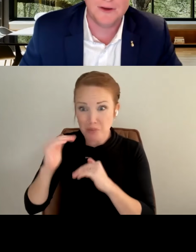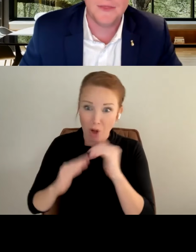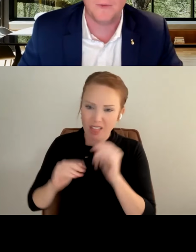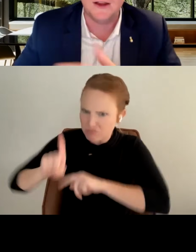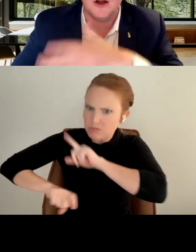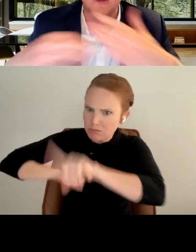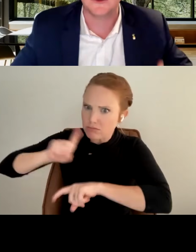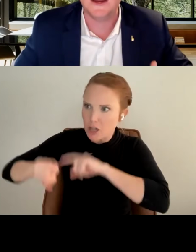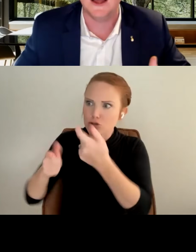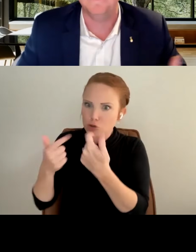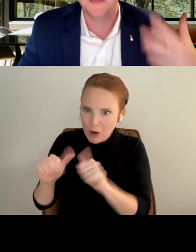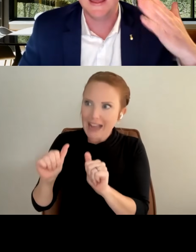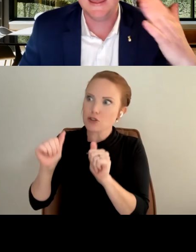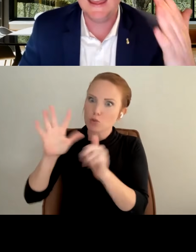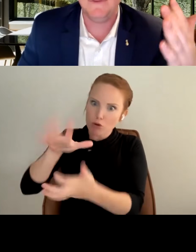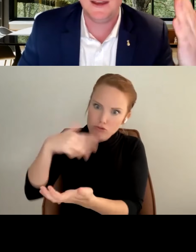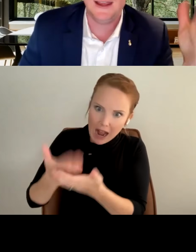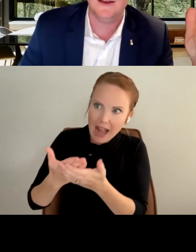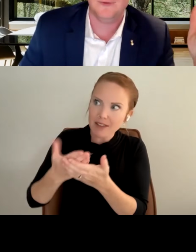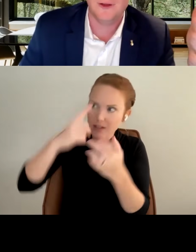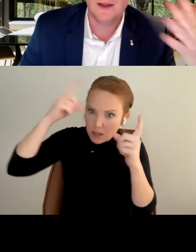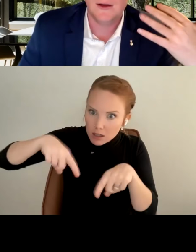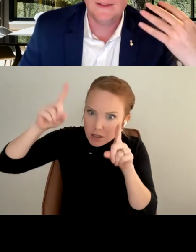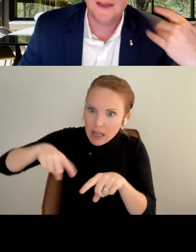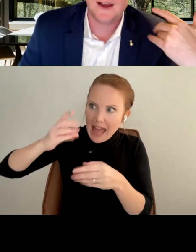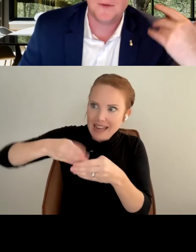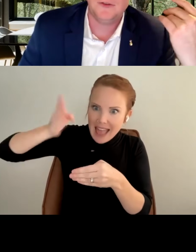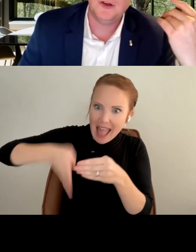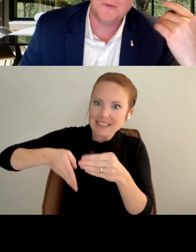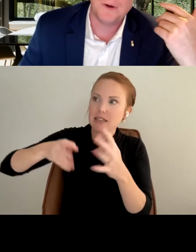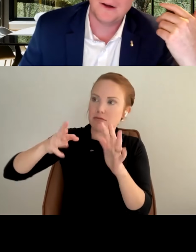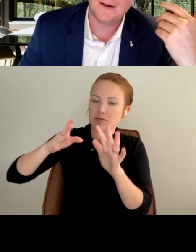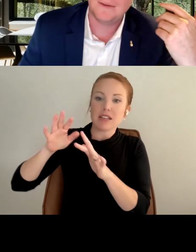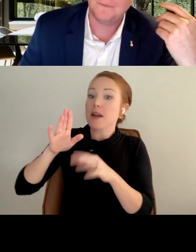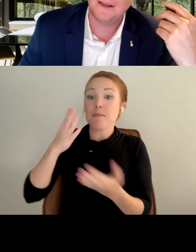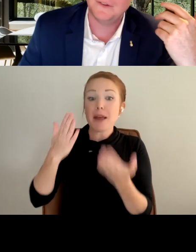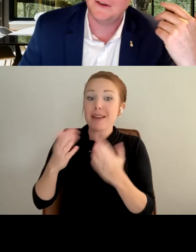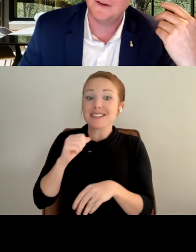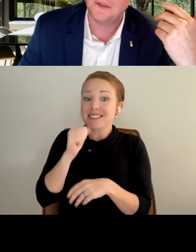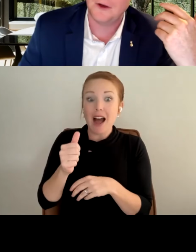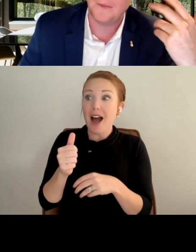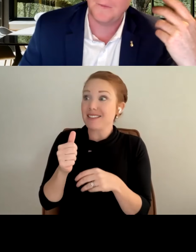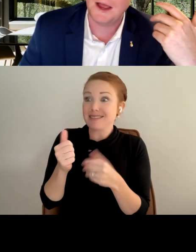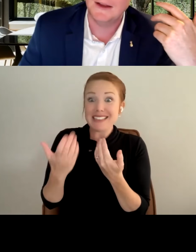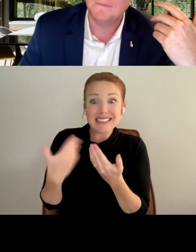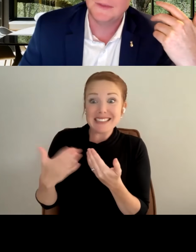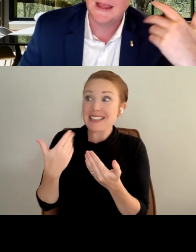to an end that we could all agree on, even if it's not going to be super pleasant throughout the way.